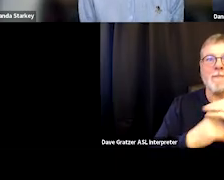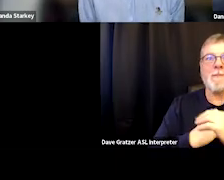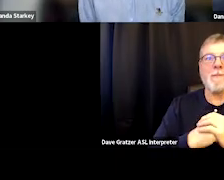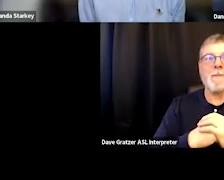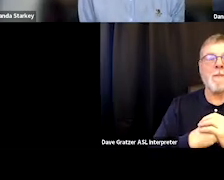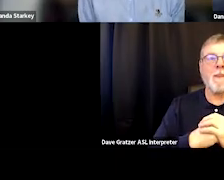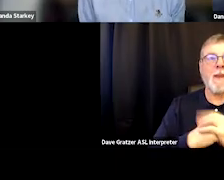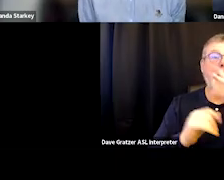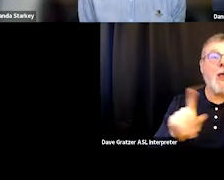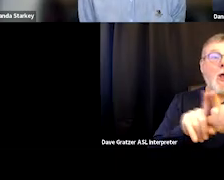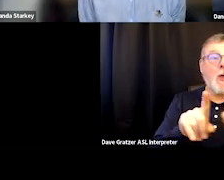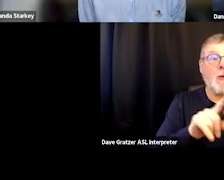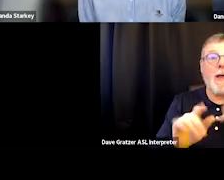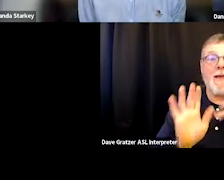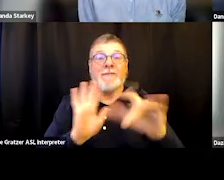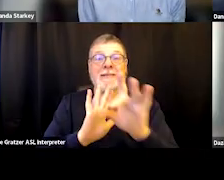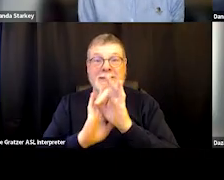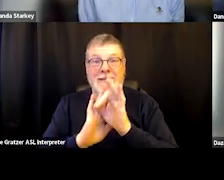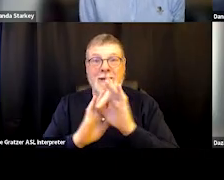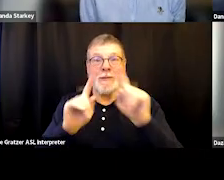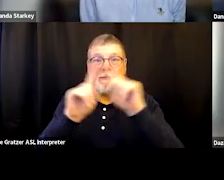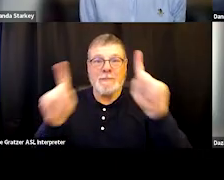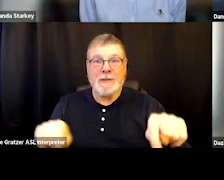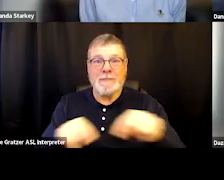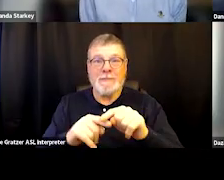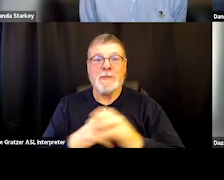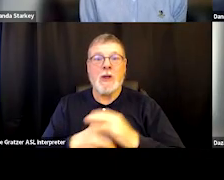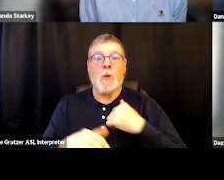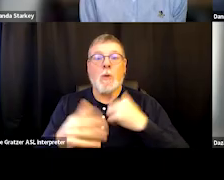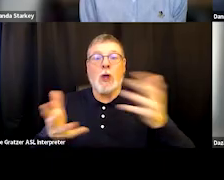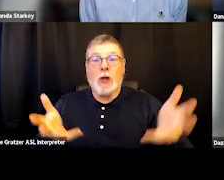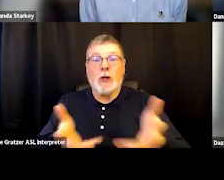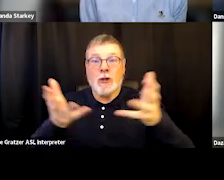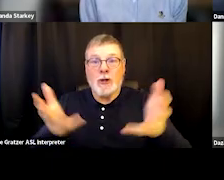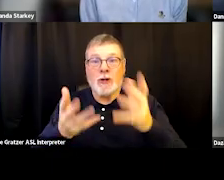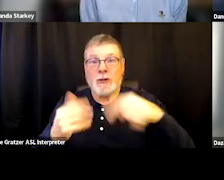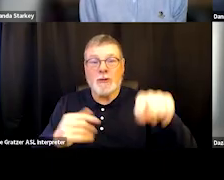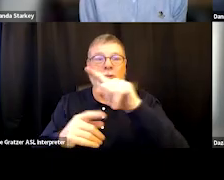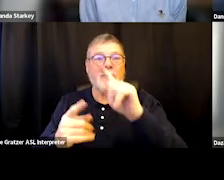We encourage you to review your state's SOAR process We encourage you to review your state's